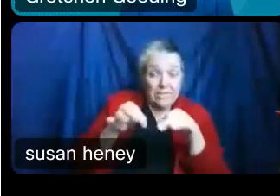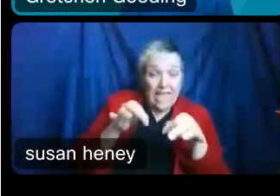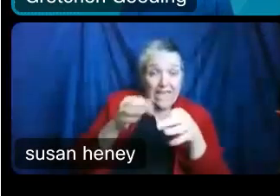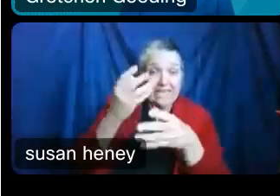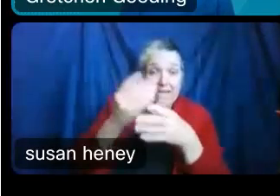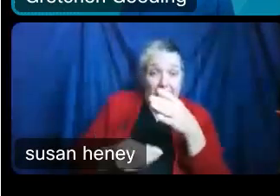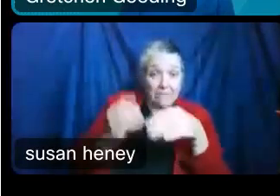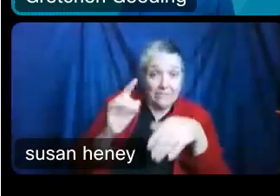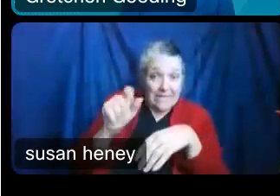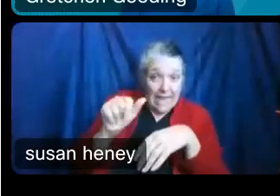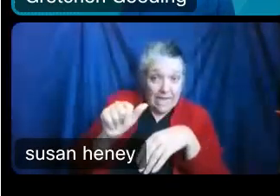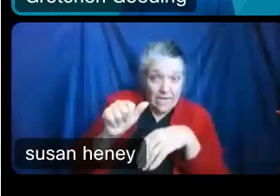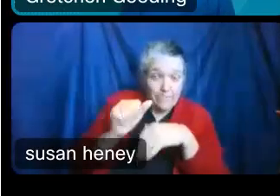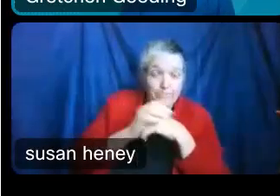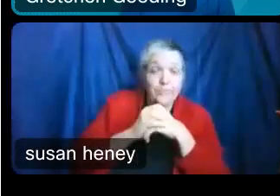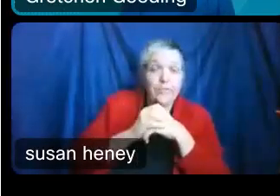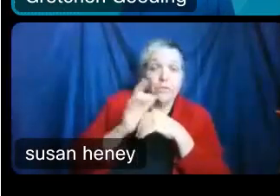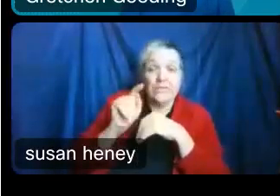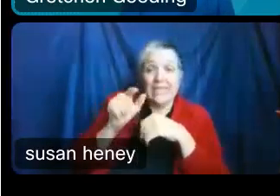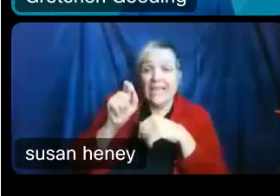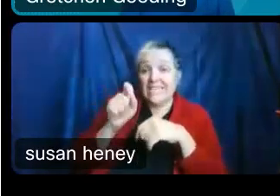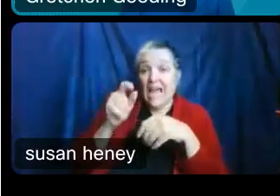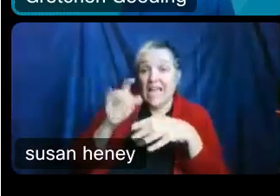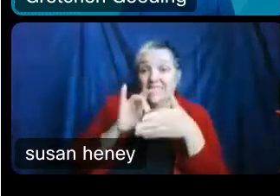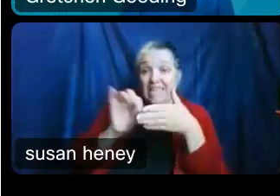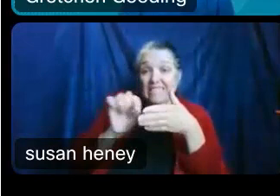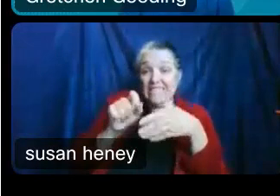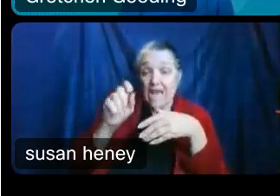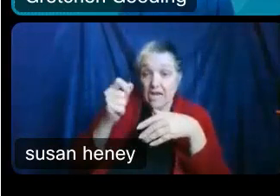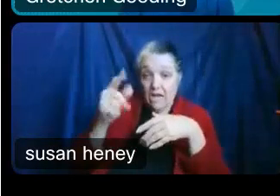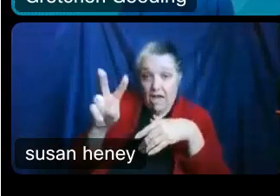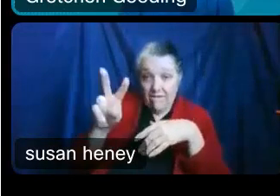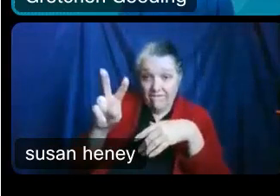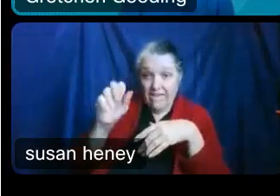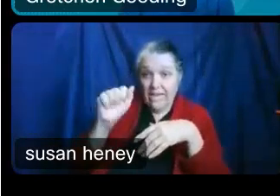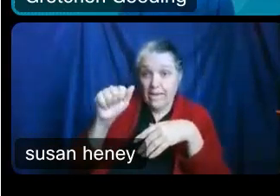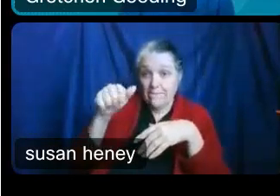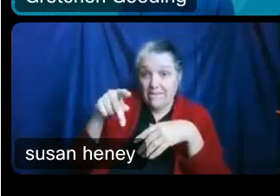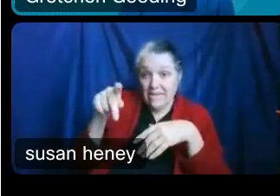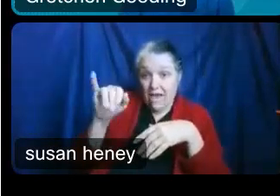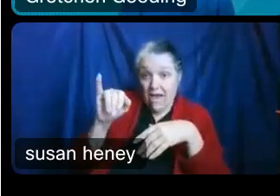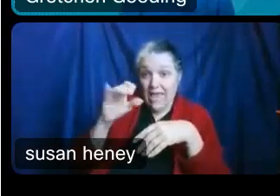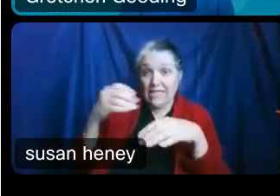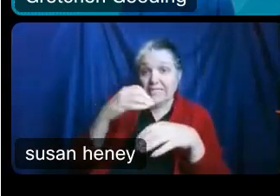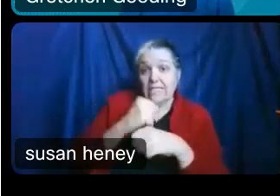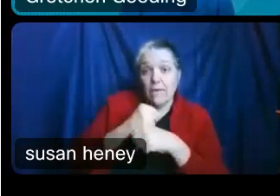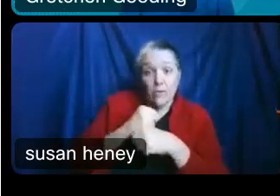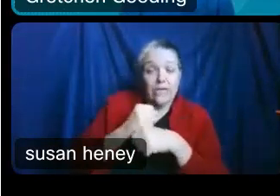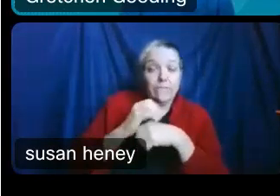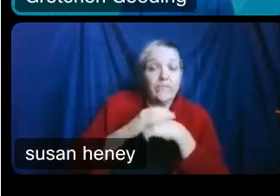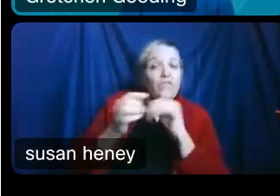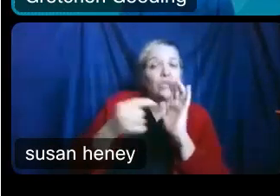and data.census.gov, the API and the summary file. So, for example, in this document, explains